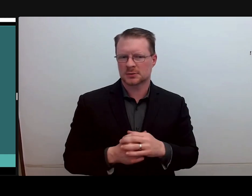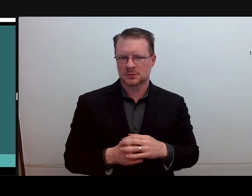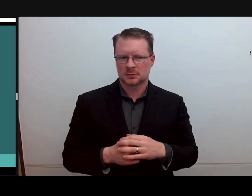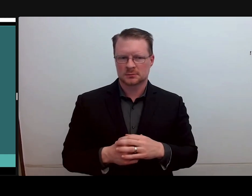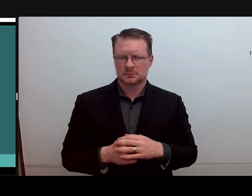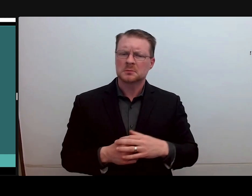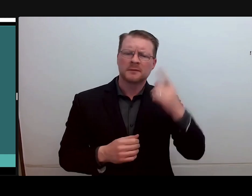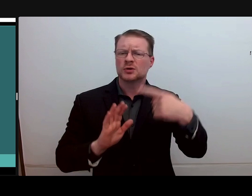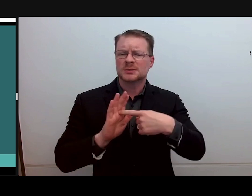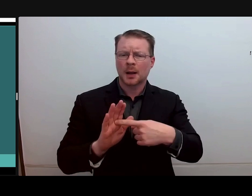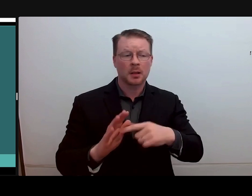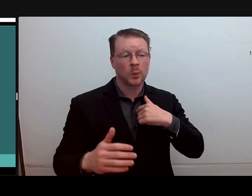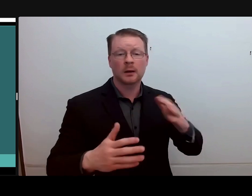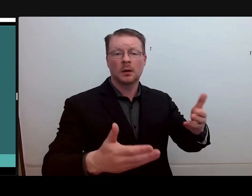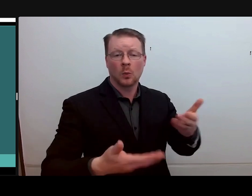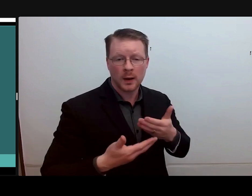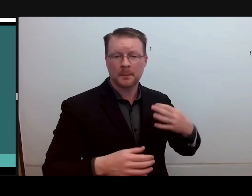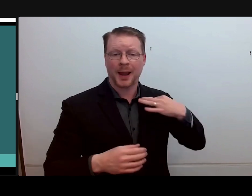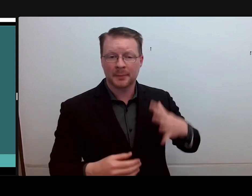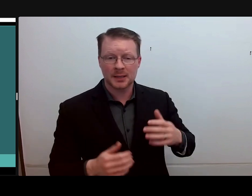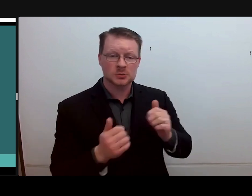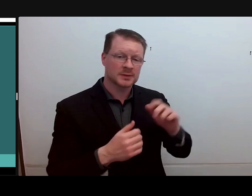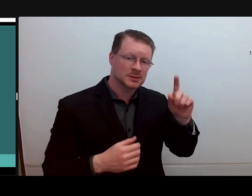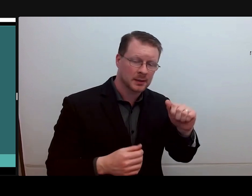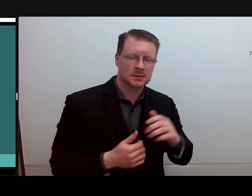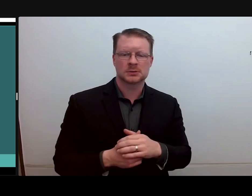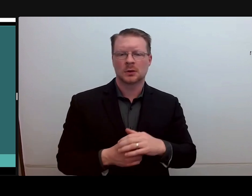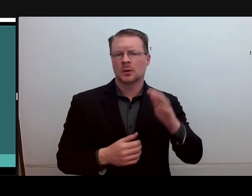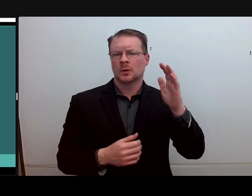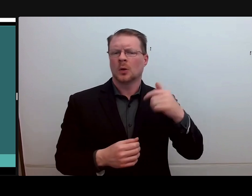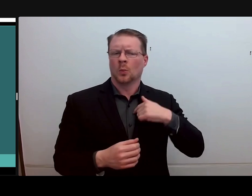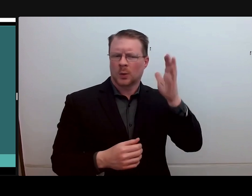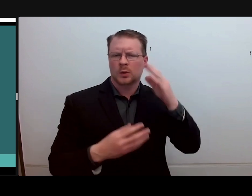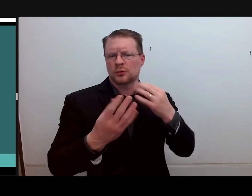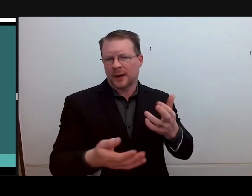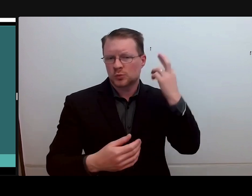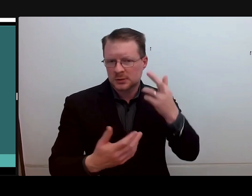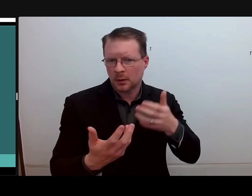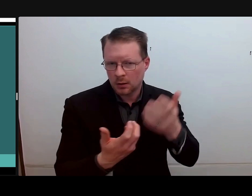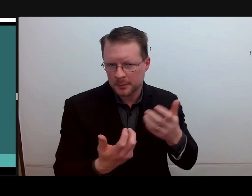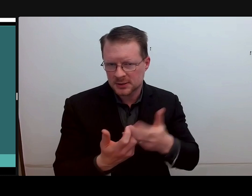of disability experiences, for example, "We welcome applicants with disabilities" or "We will provide